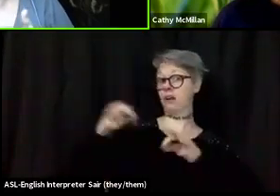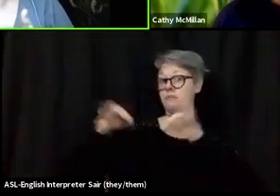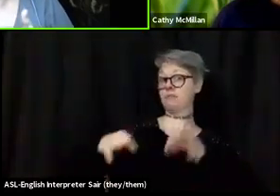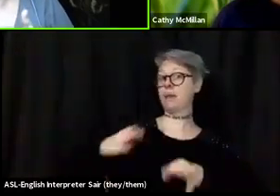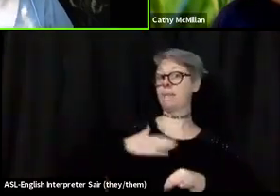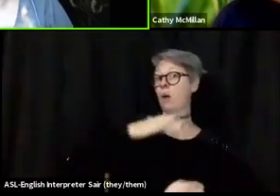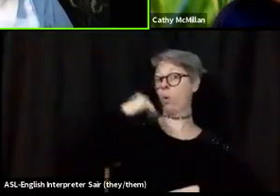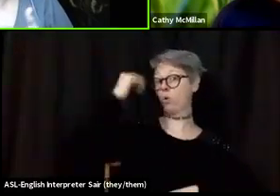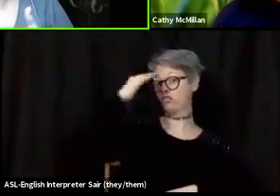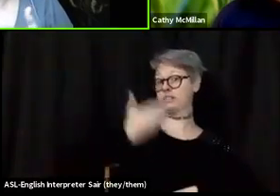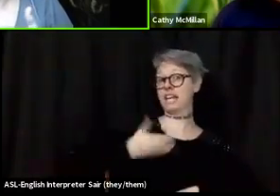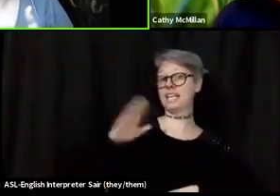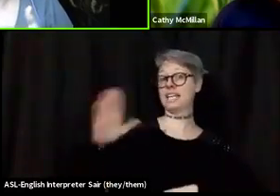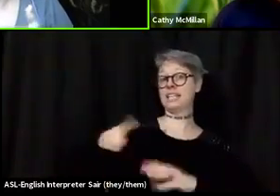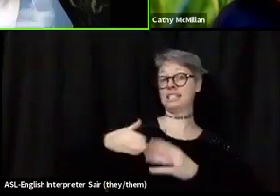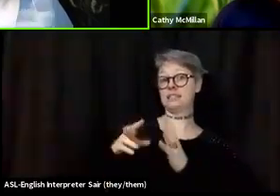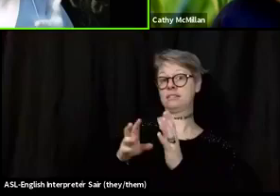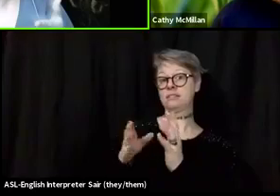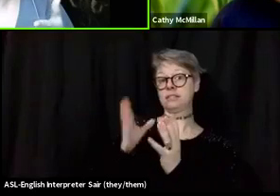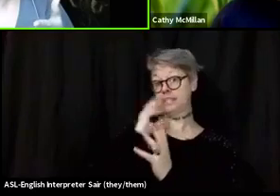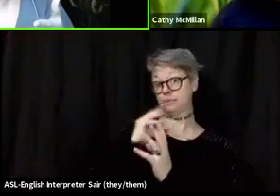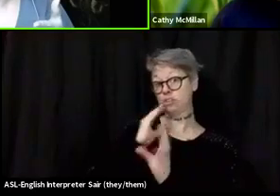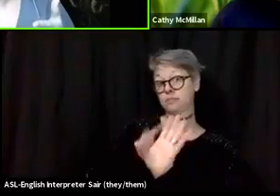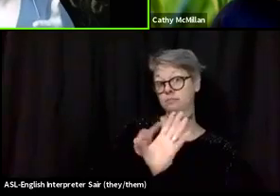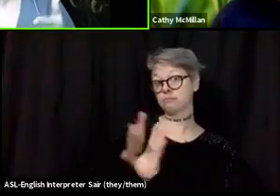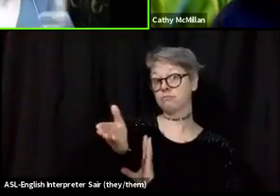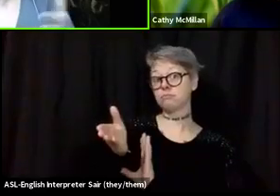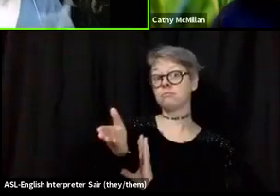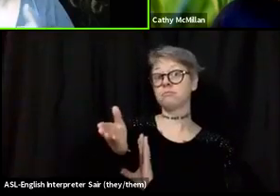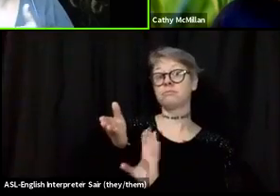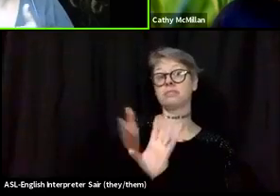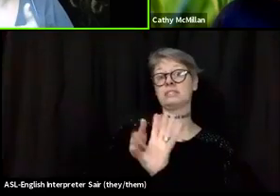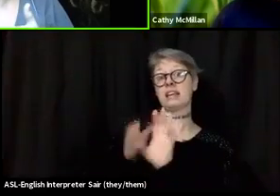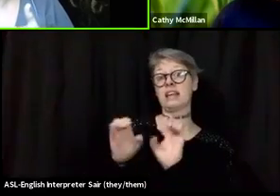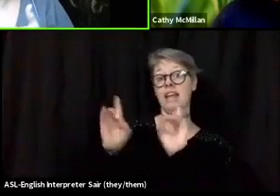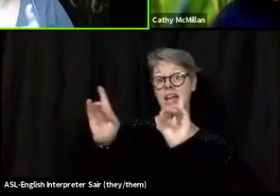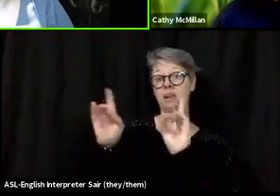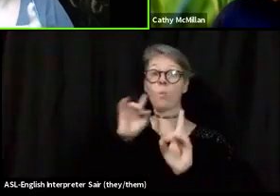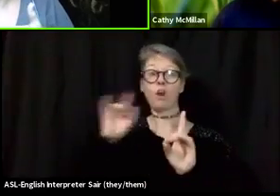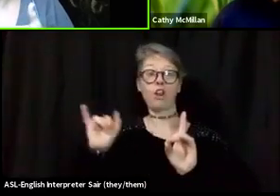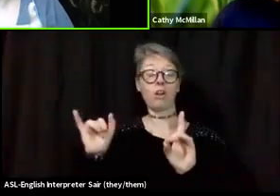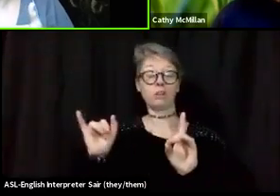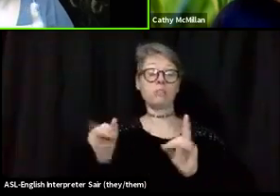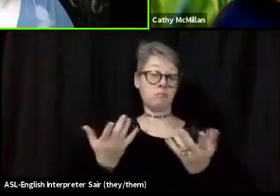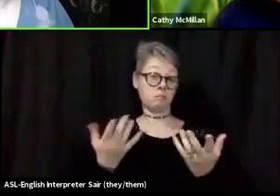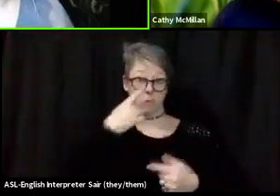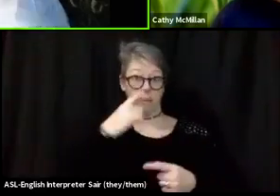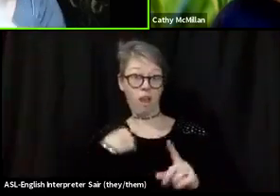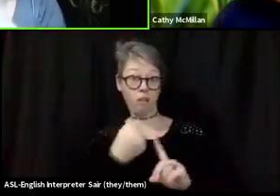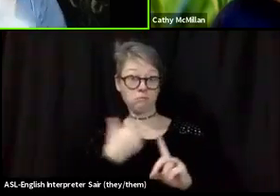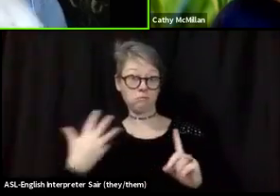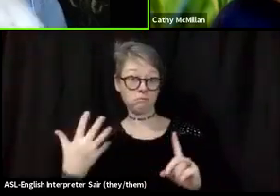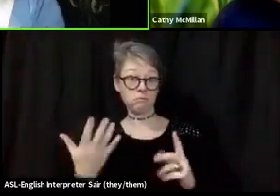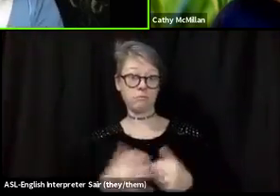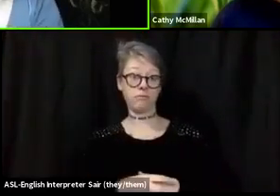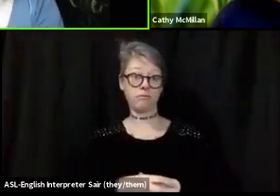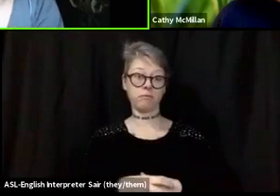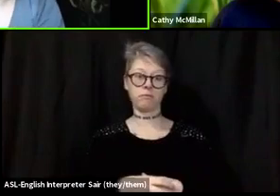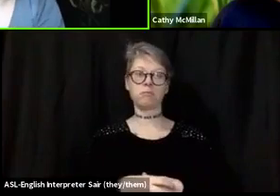So if you don't mind Kathy. I can I can share a little bit about my, my older sons journey of us my, my older sons journey of a sacred and what that entailed. When we first started on our journey When we first started on our